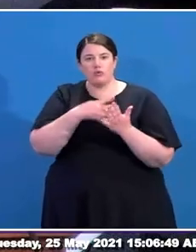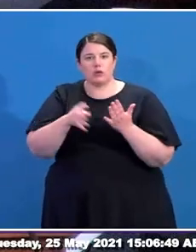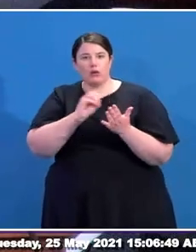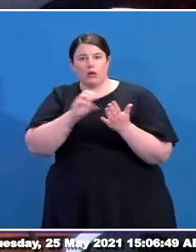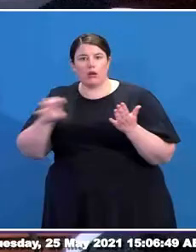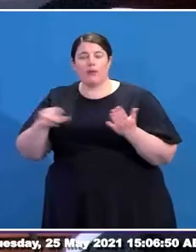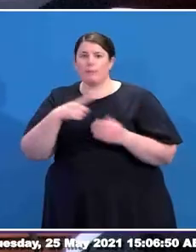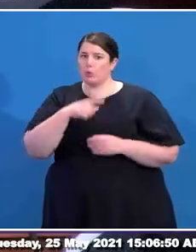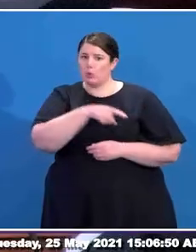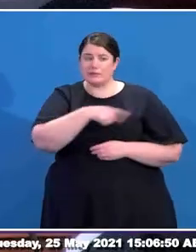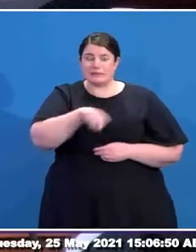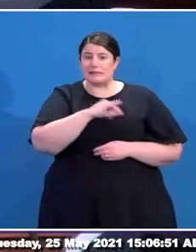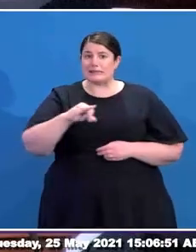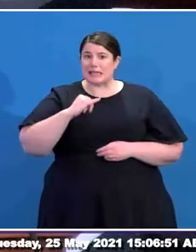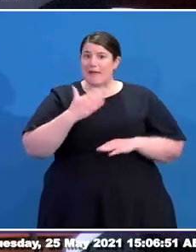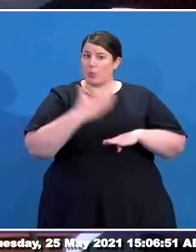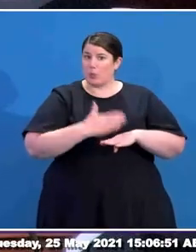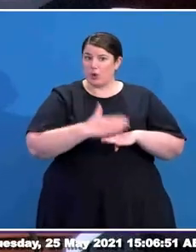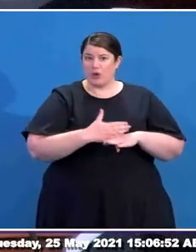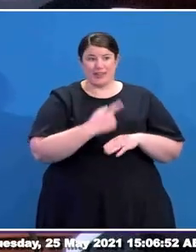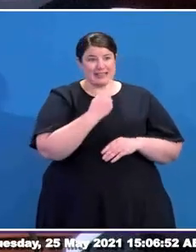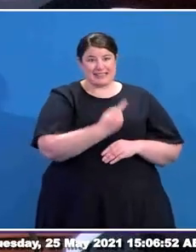requiring this job for survival.